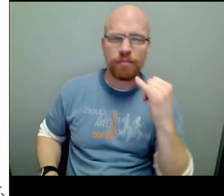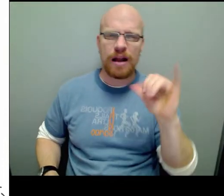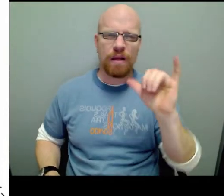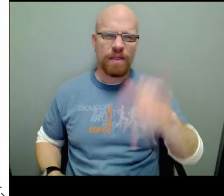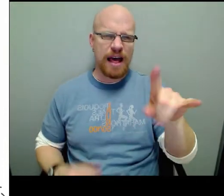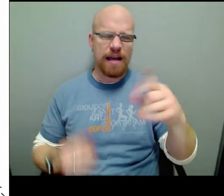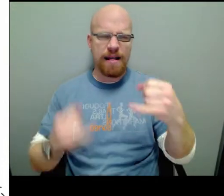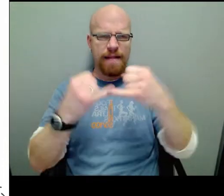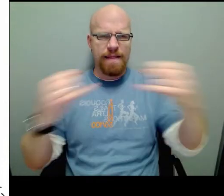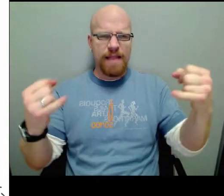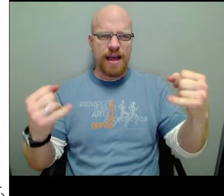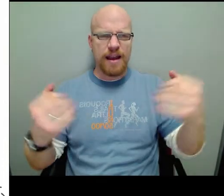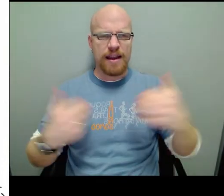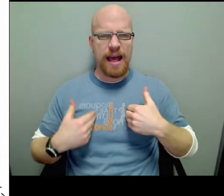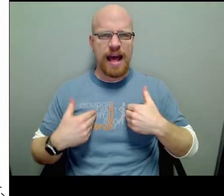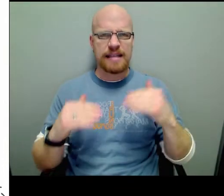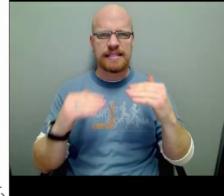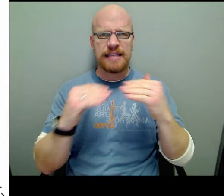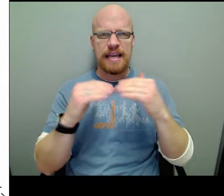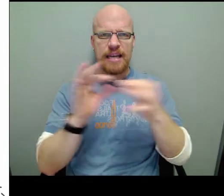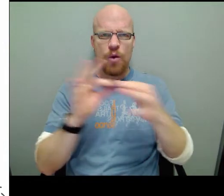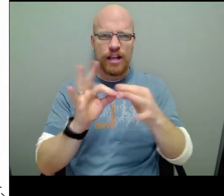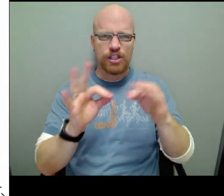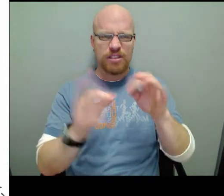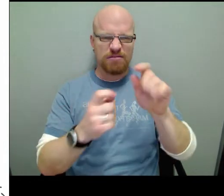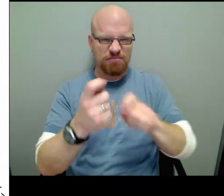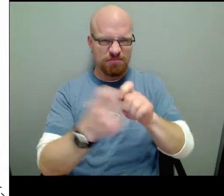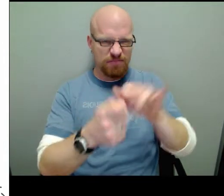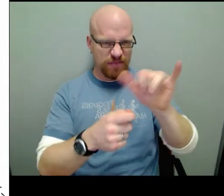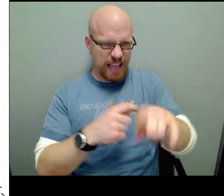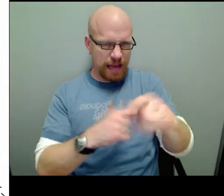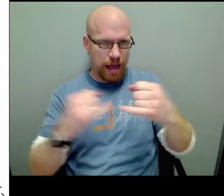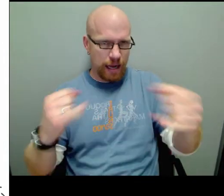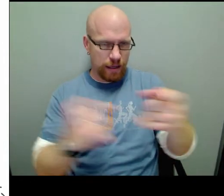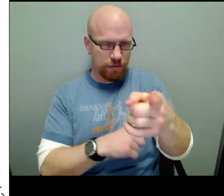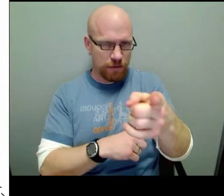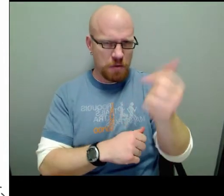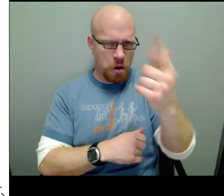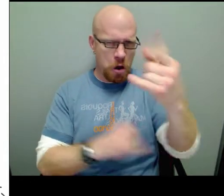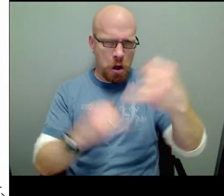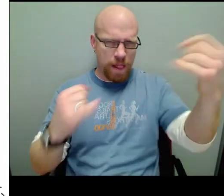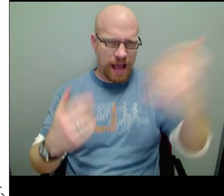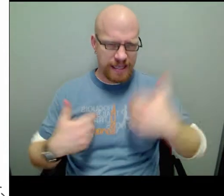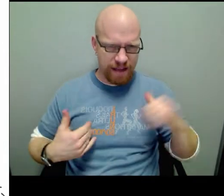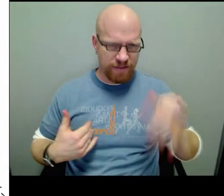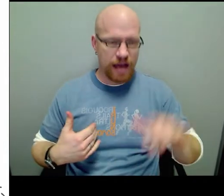Now that line has an equation -- that line. All lines have that.